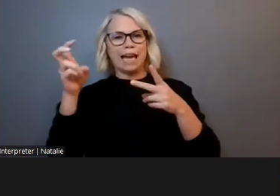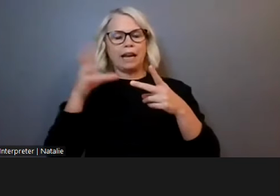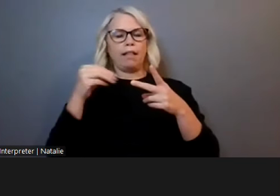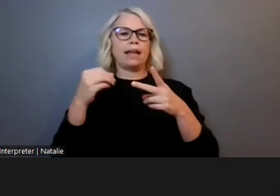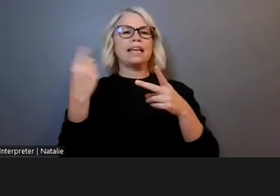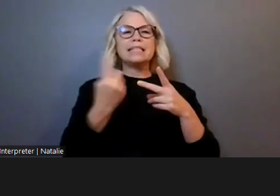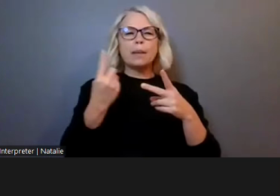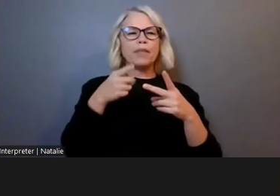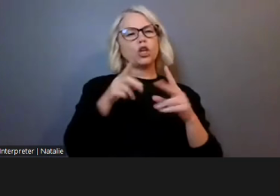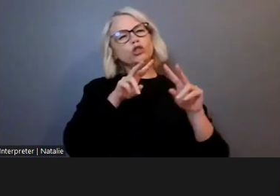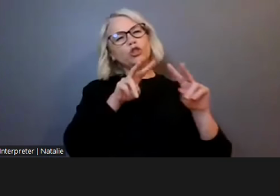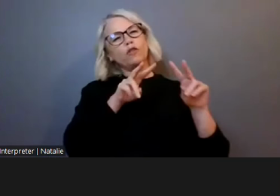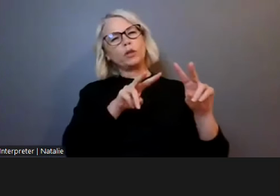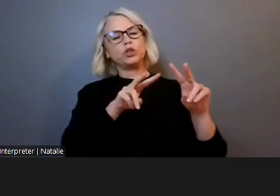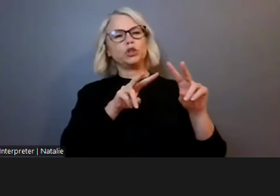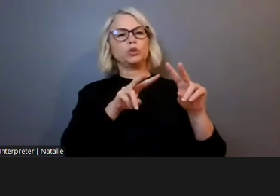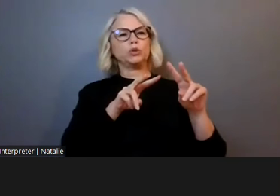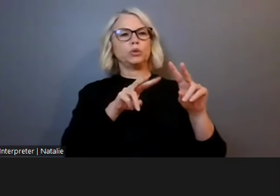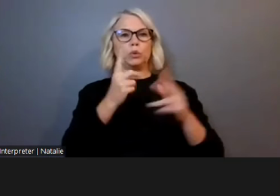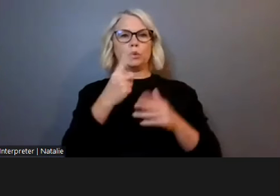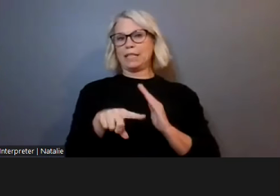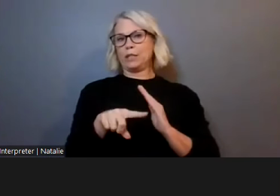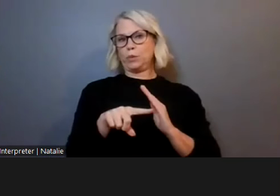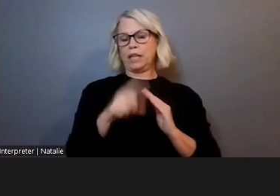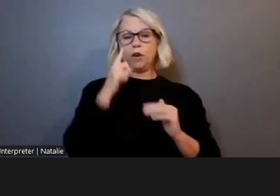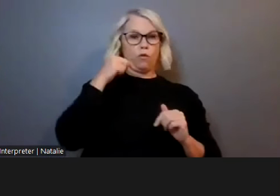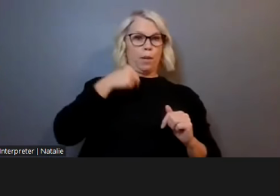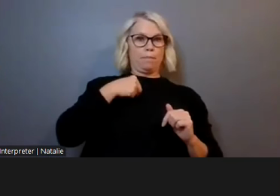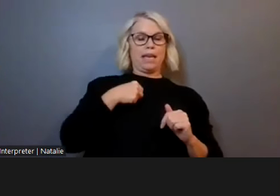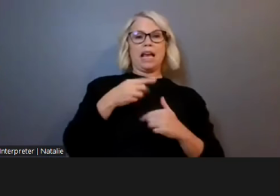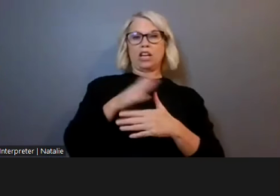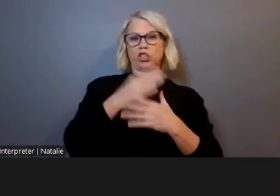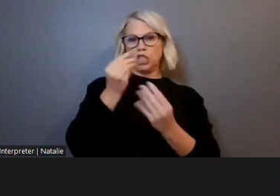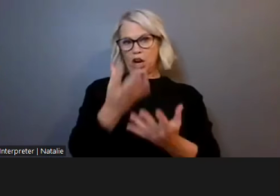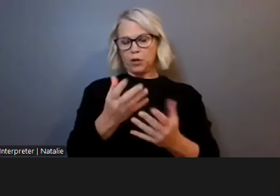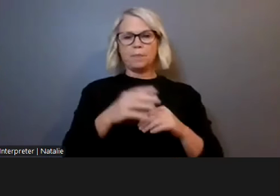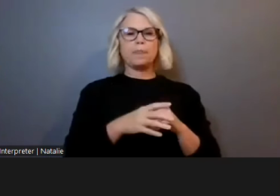you are looking forward to next week, for me, I will share with you all, I am looking